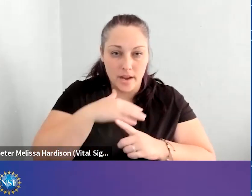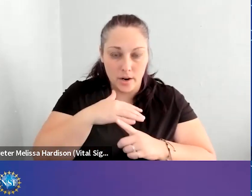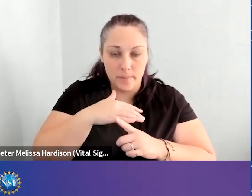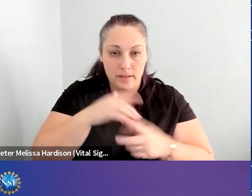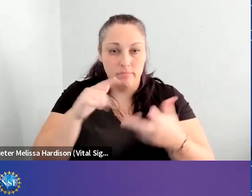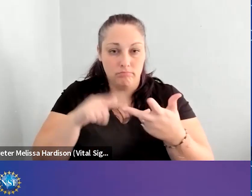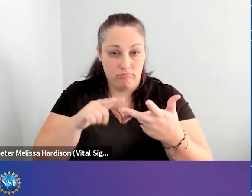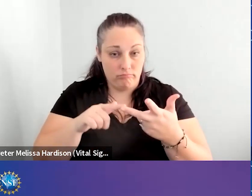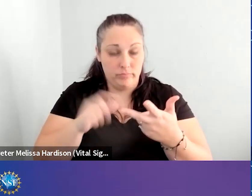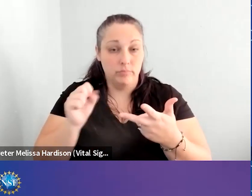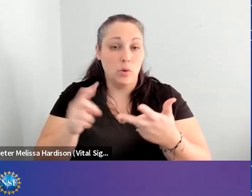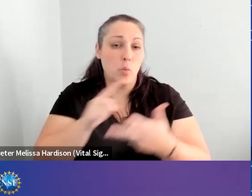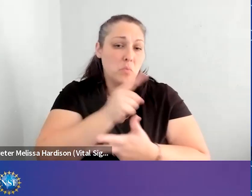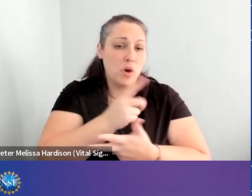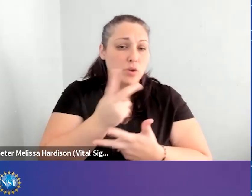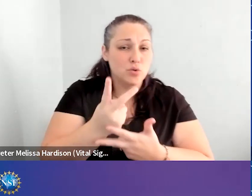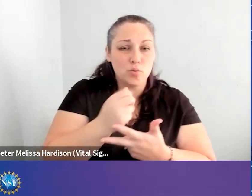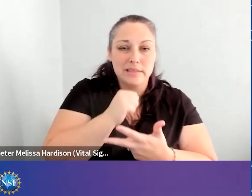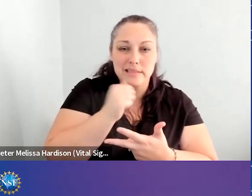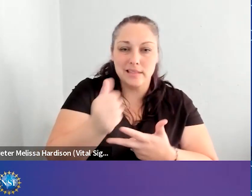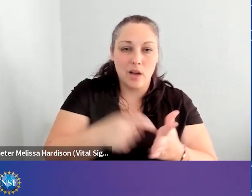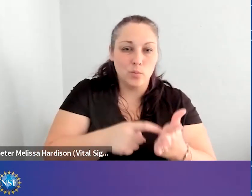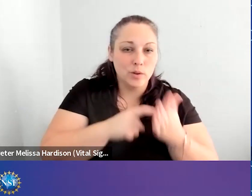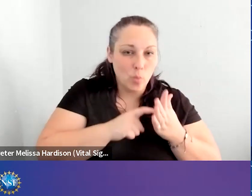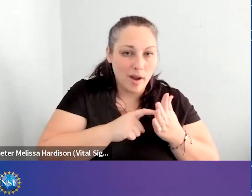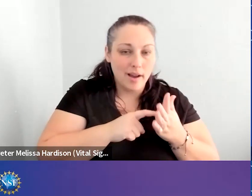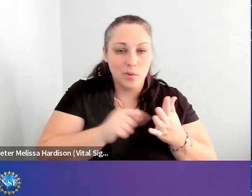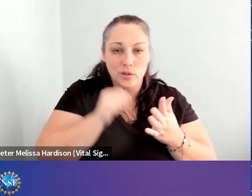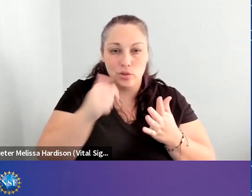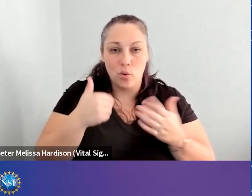with the amount of funding to have a large enough sample size to ask